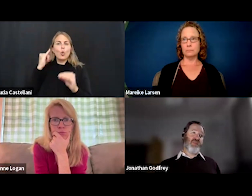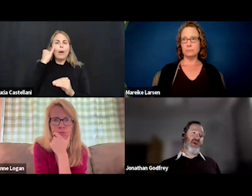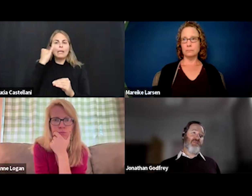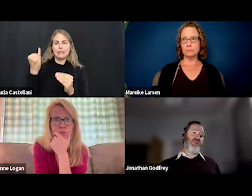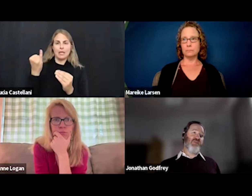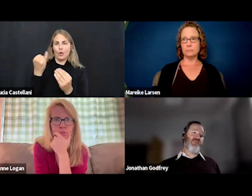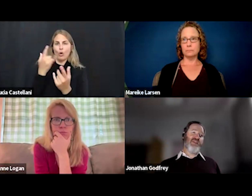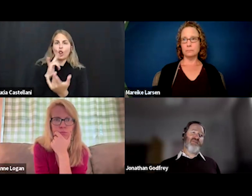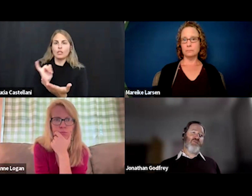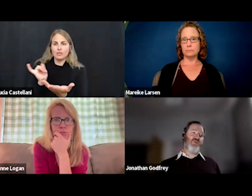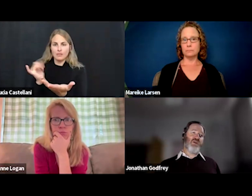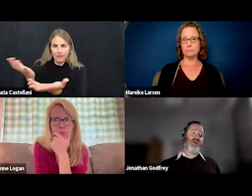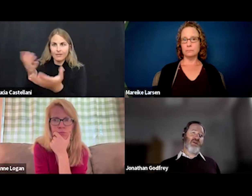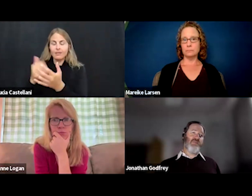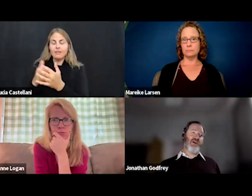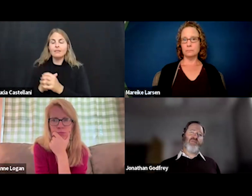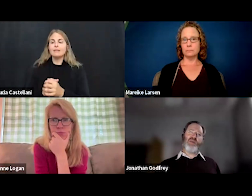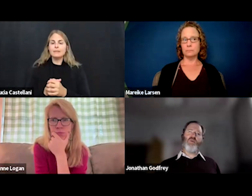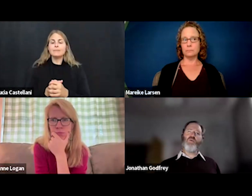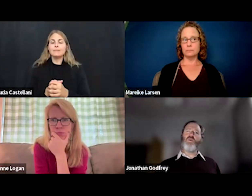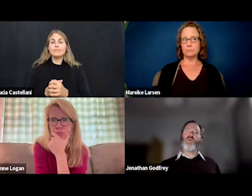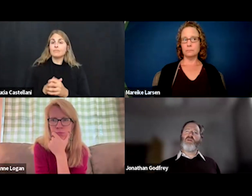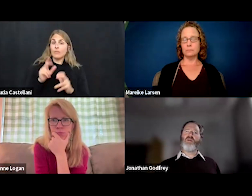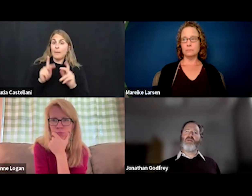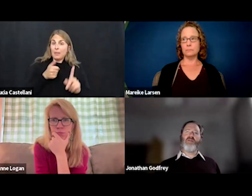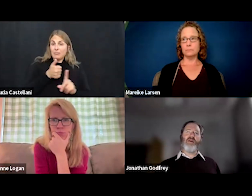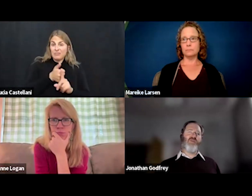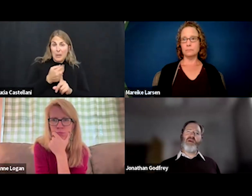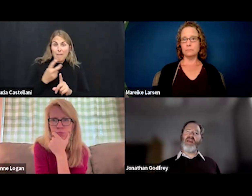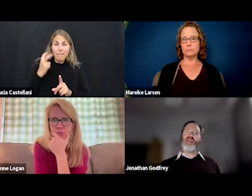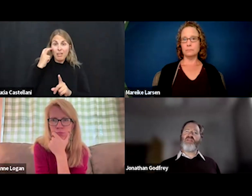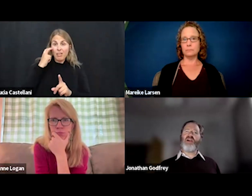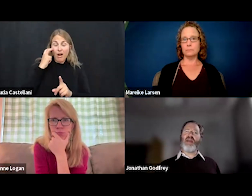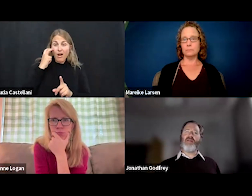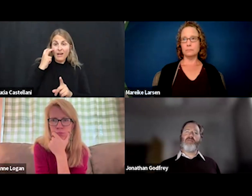The unemployment rate for blind people remains high.